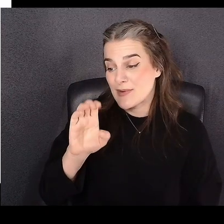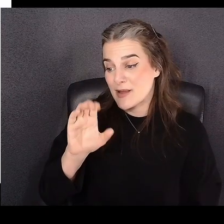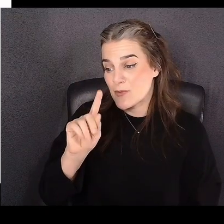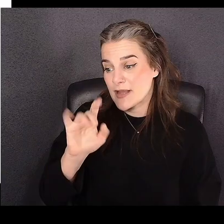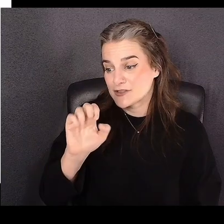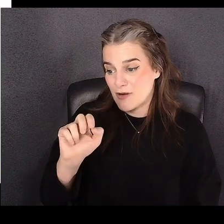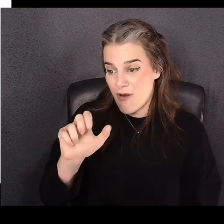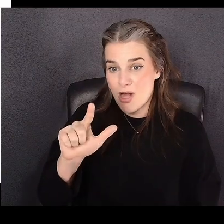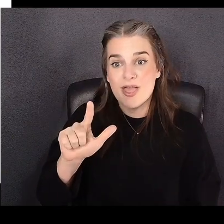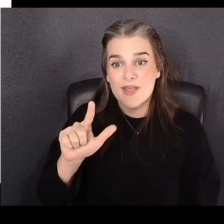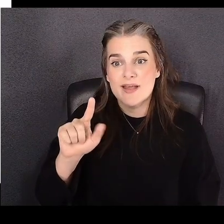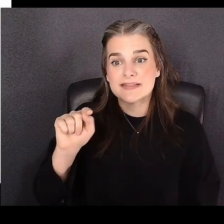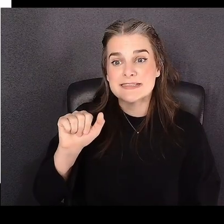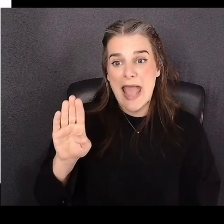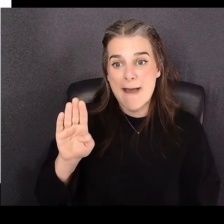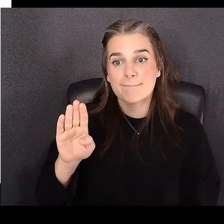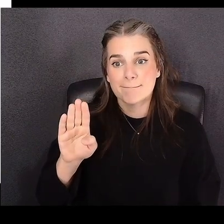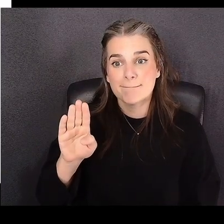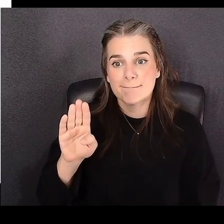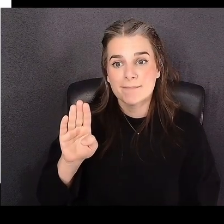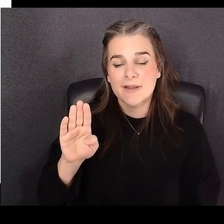to borrow different equipment and try things.